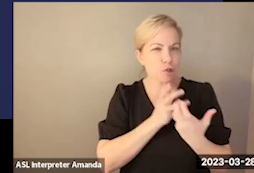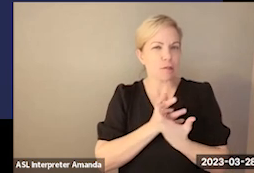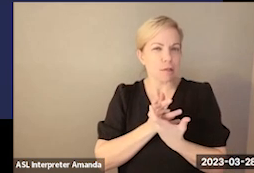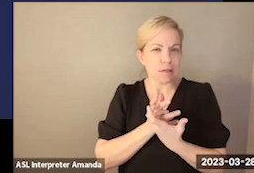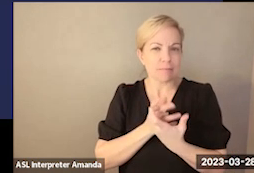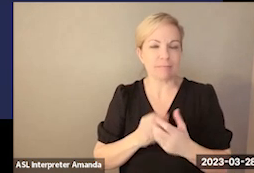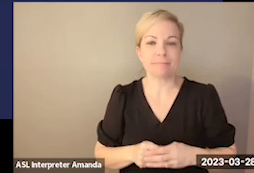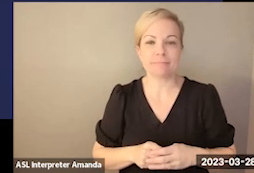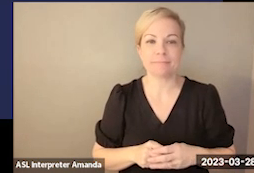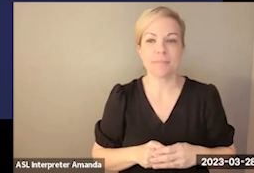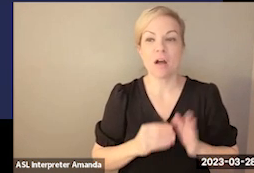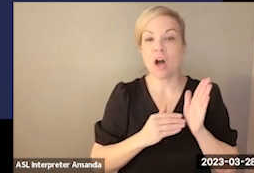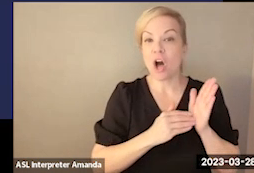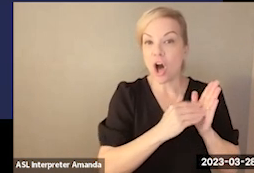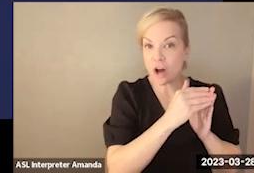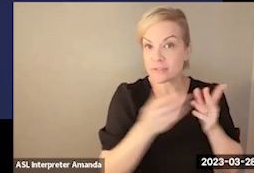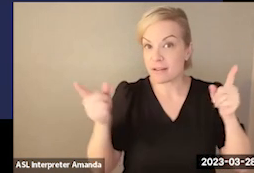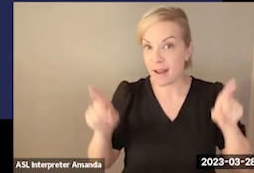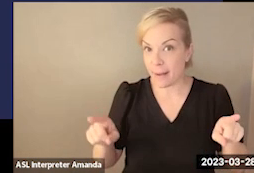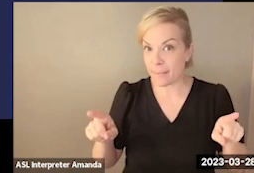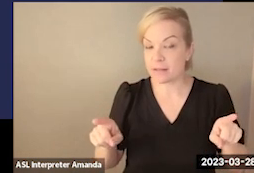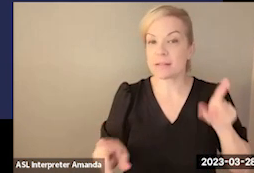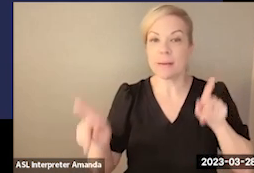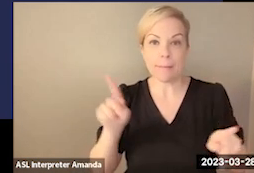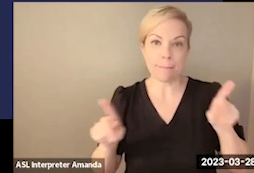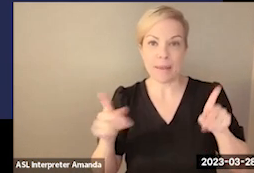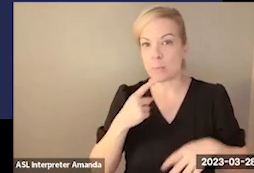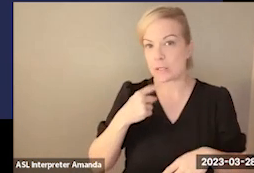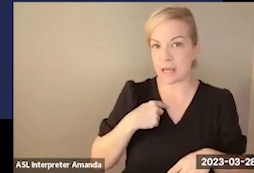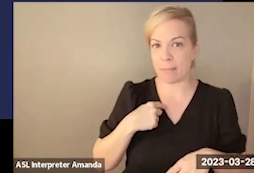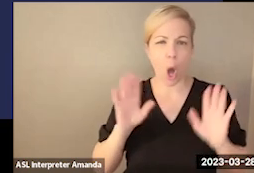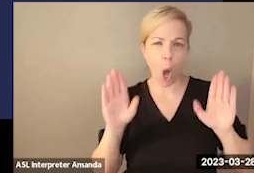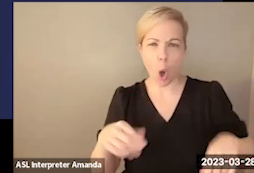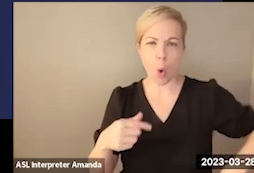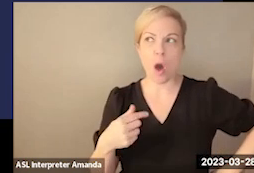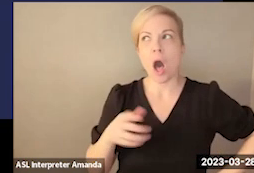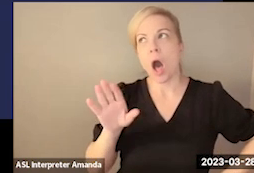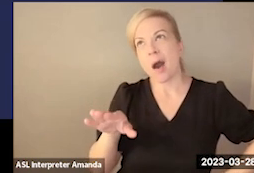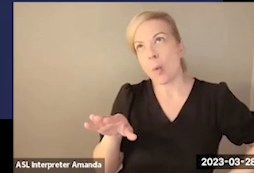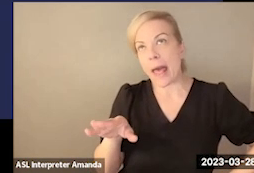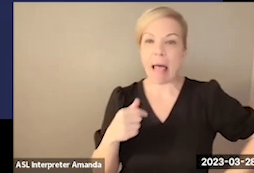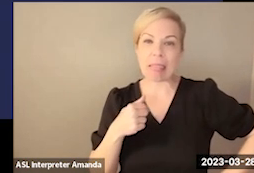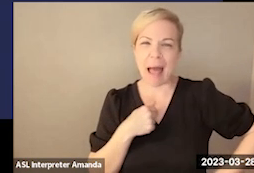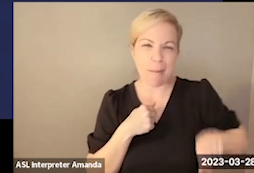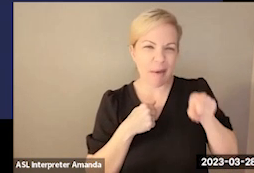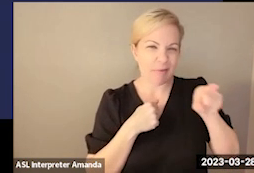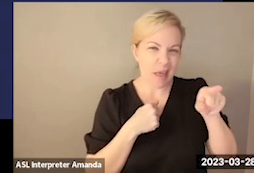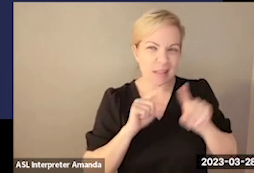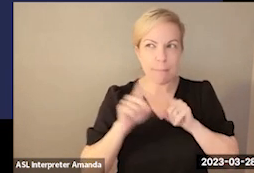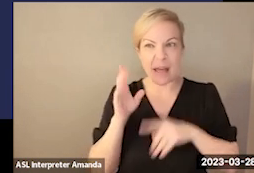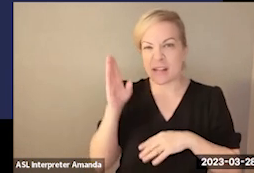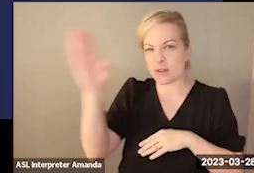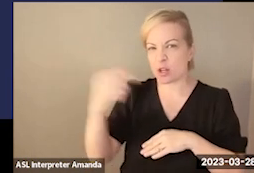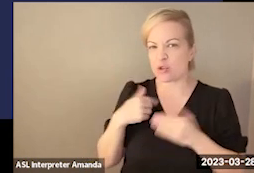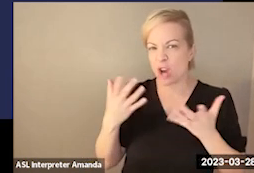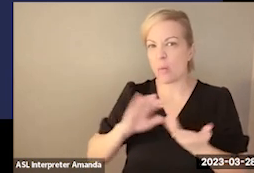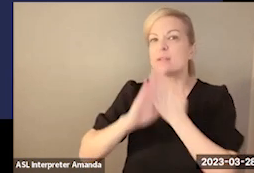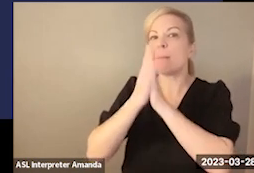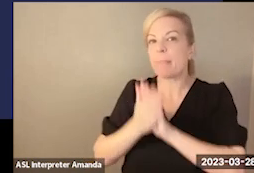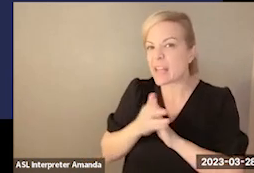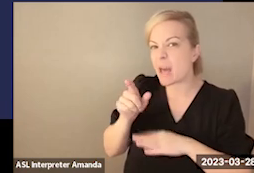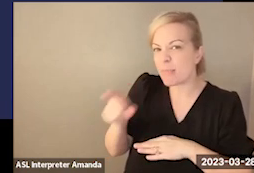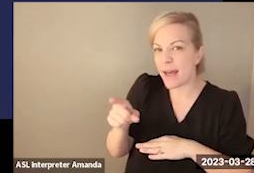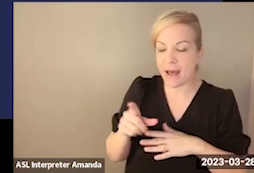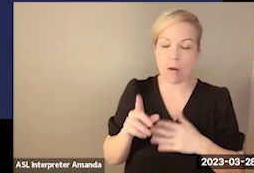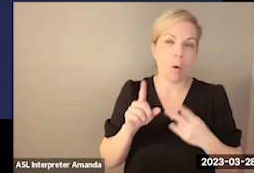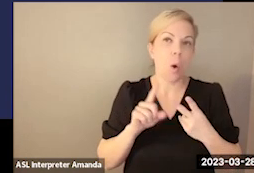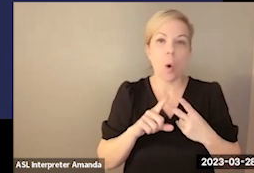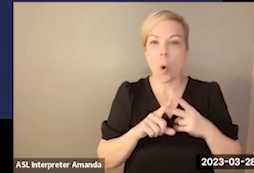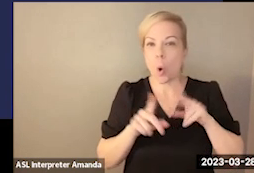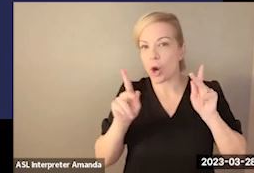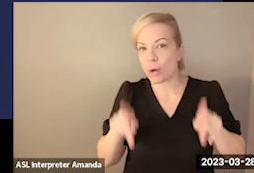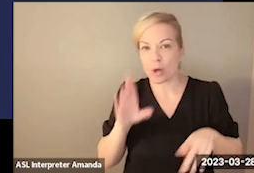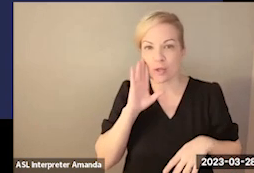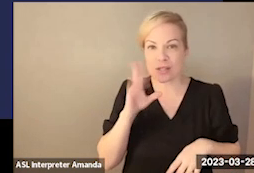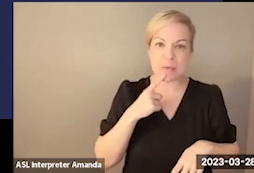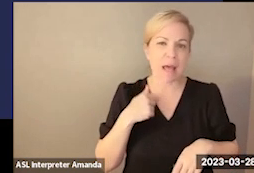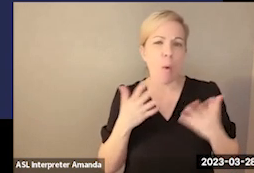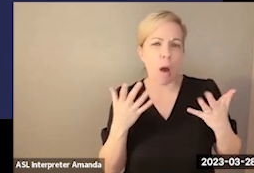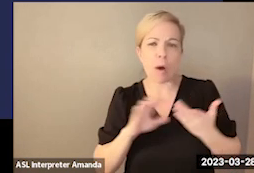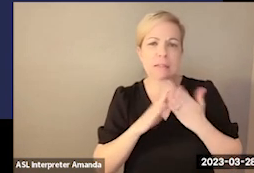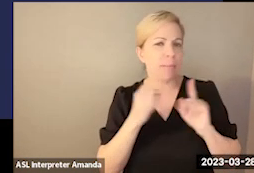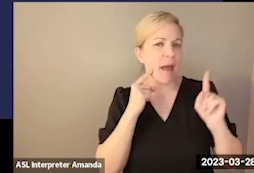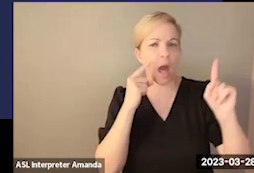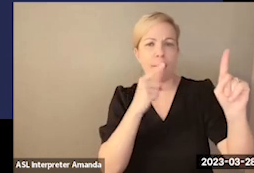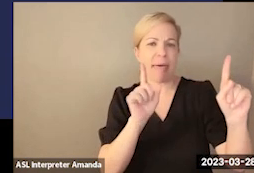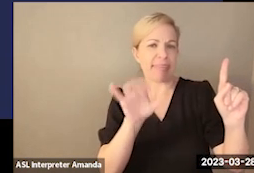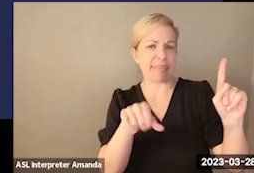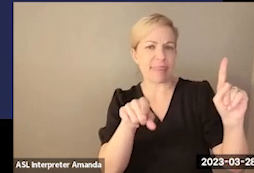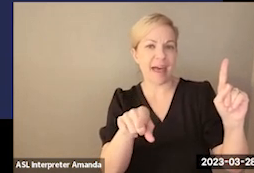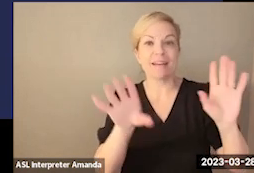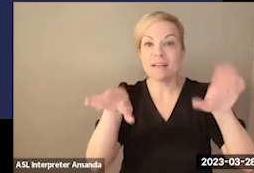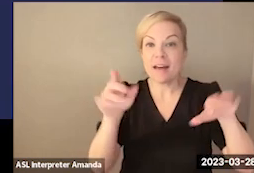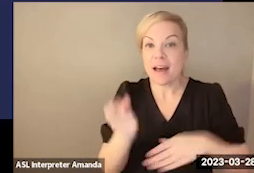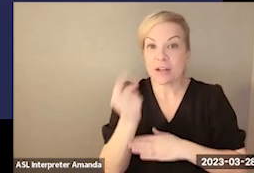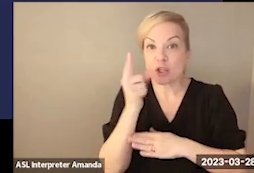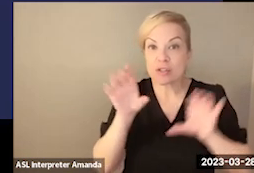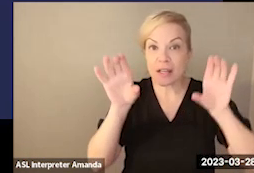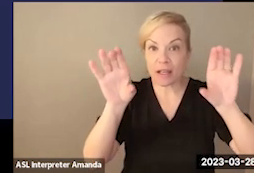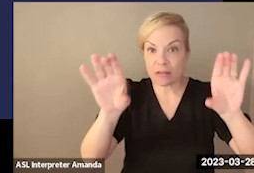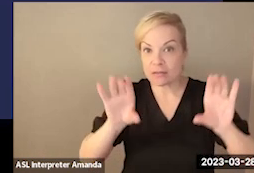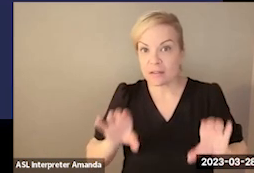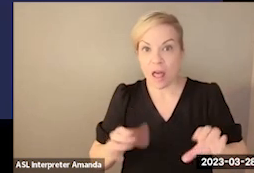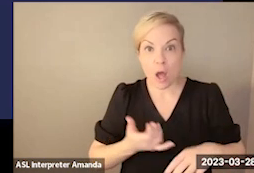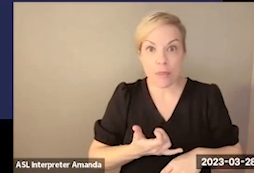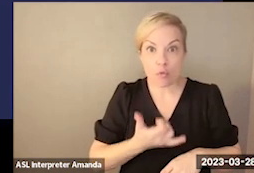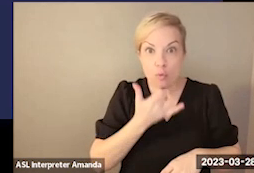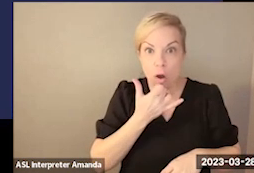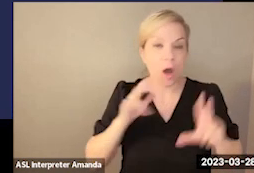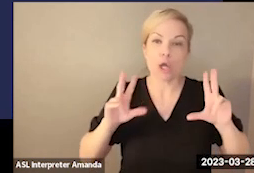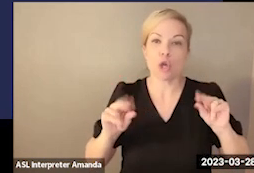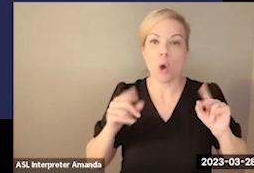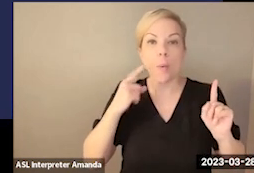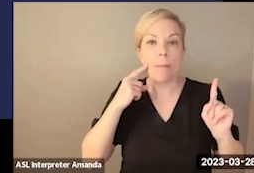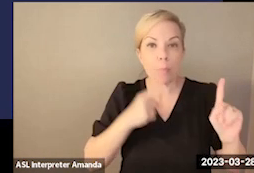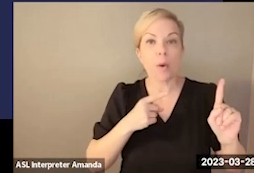Debbie Stine, Science & Technology Policy Academy: What often happens is that people will tell me they're this now, but they want to be that in the future, or sometimes they'll say, oh, yeah, I want to be, you know, whatever it is the key. Is not that any of these are wrong, but that you understand where you are within the policy world.